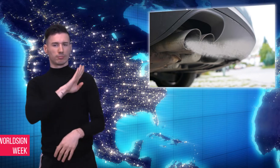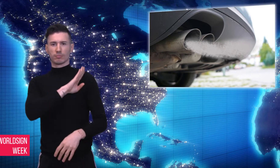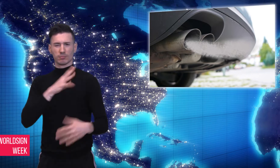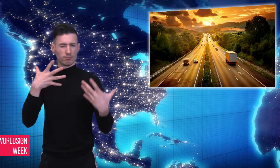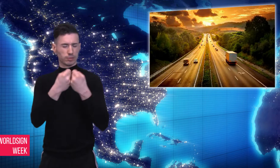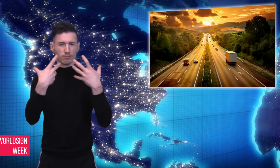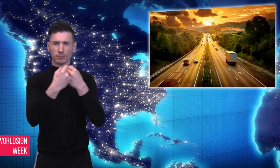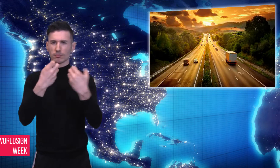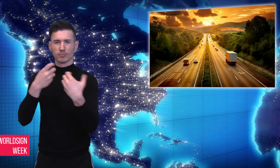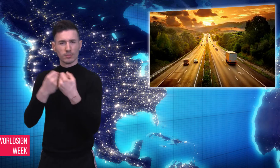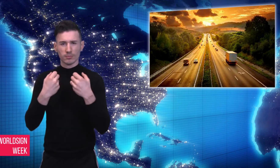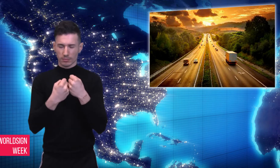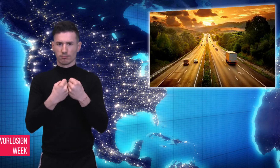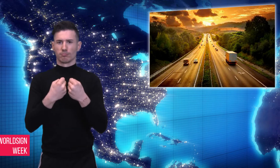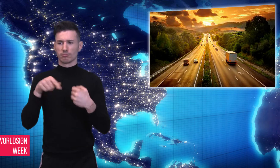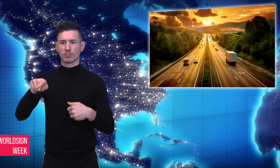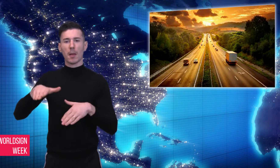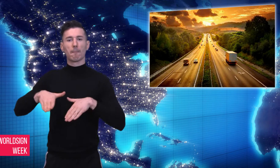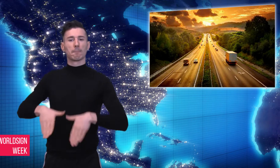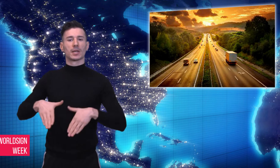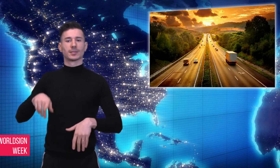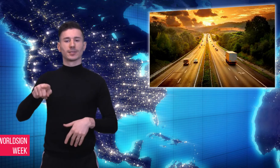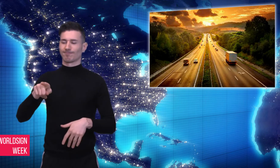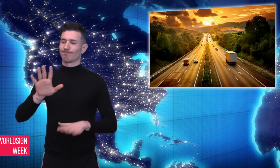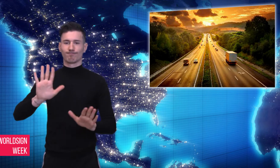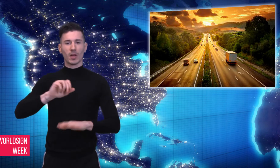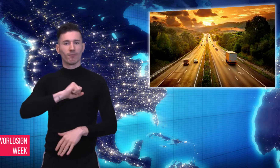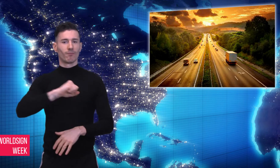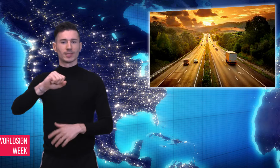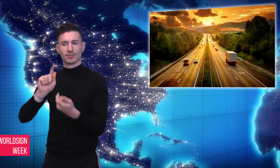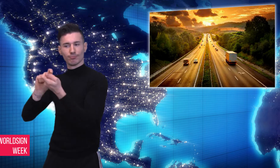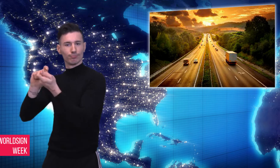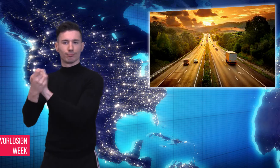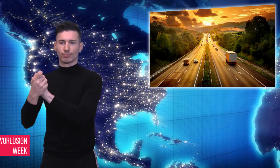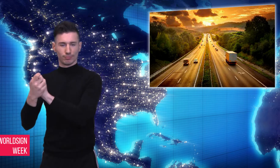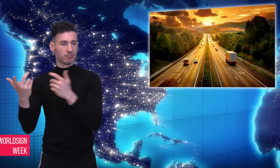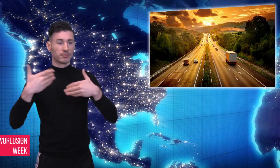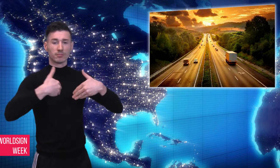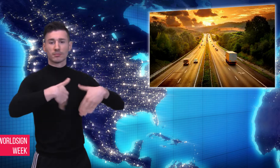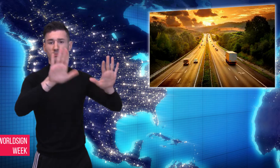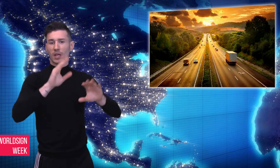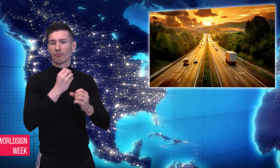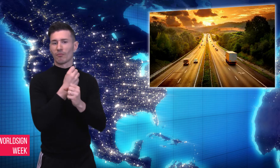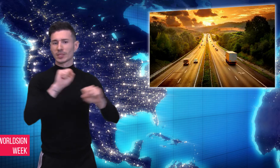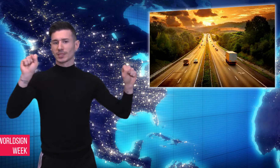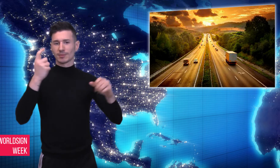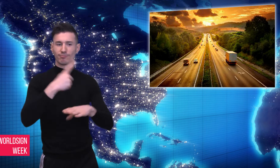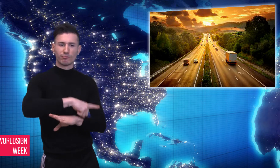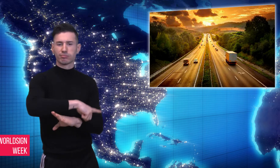only four months and the minister was immediately